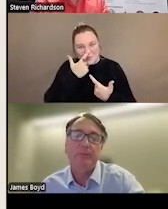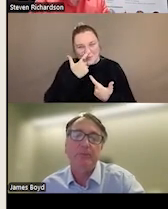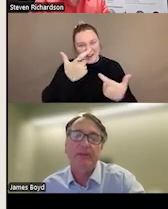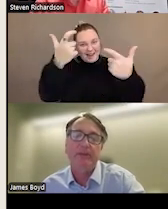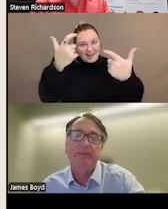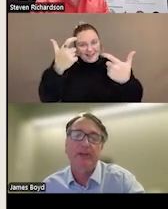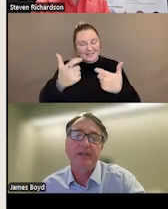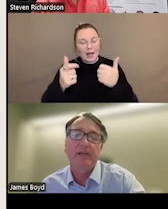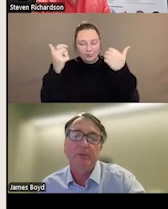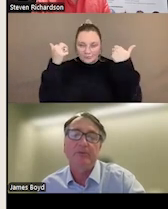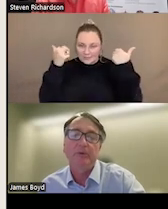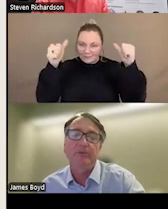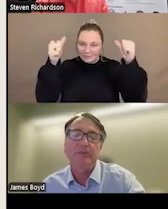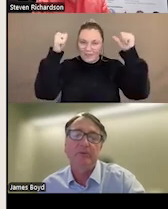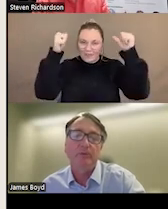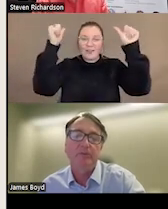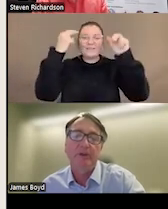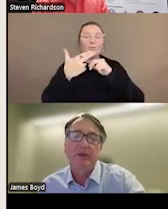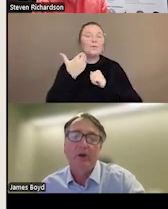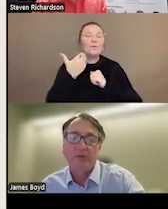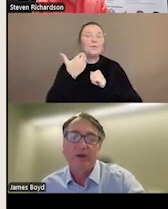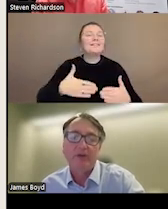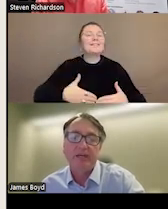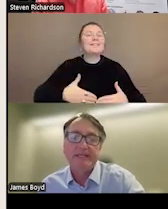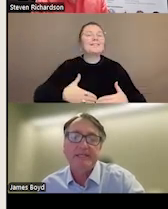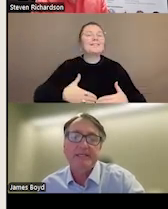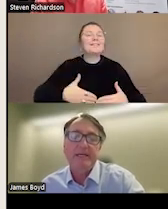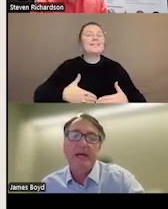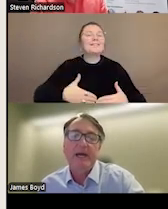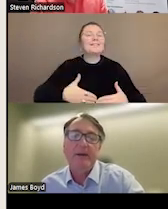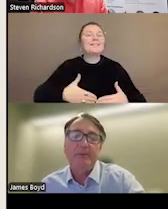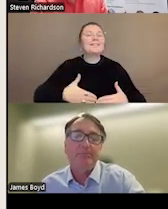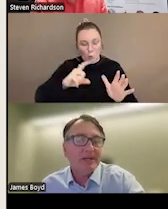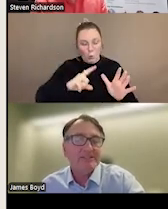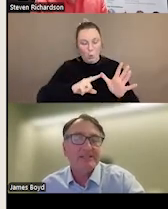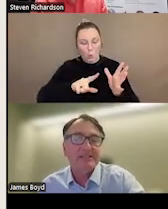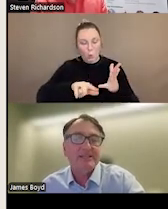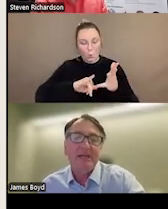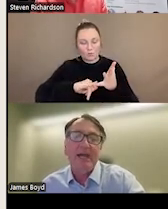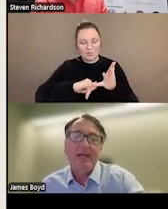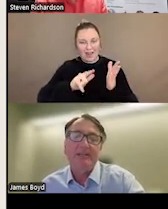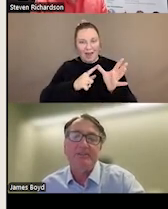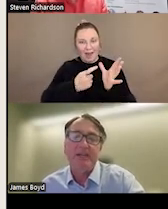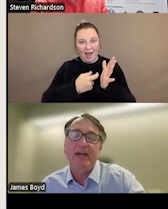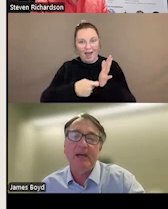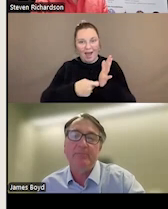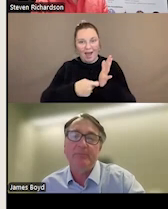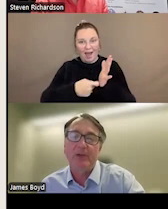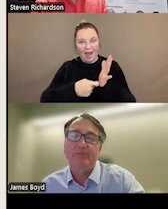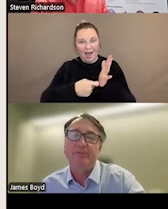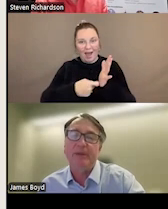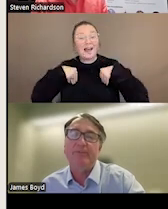with the Giving Day which of course is called AusArts Day. Embrace it, and go from strength